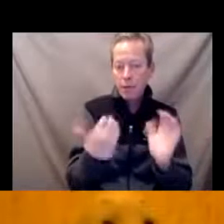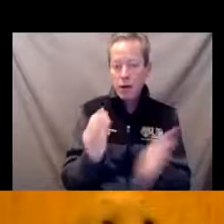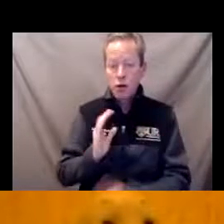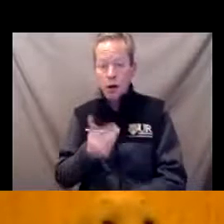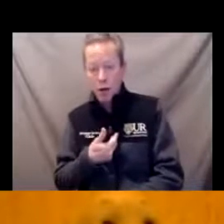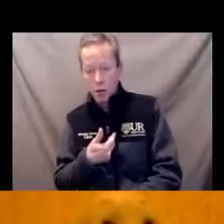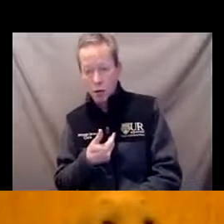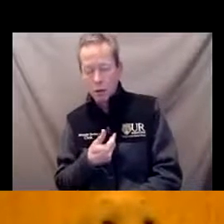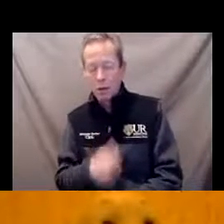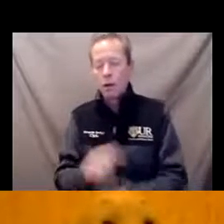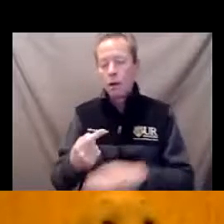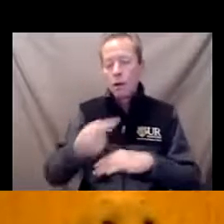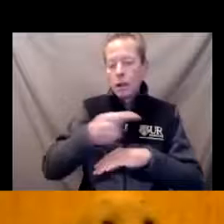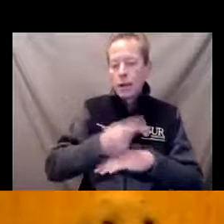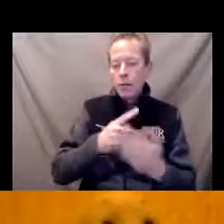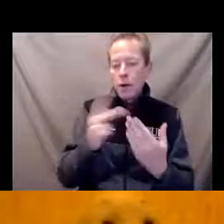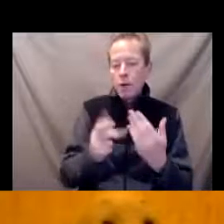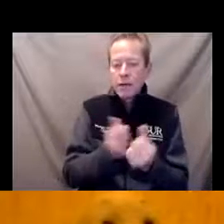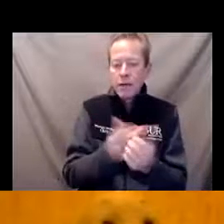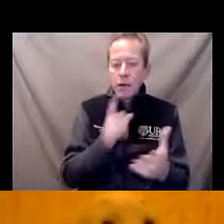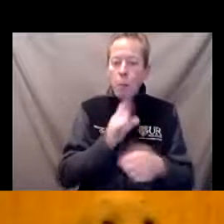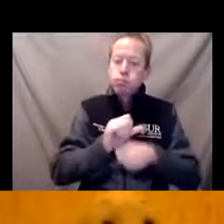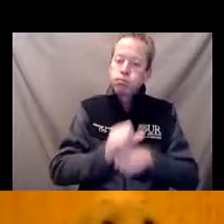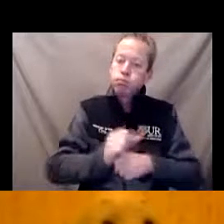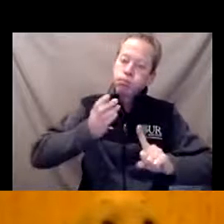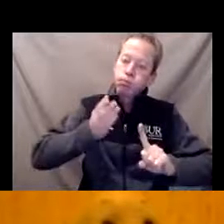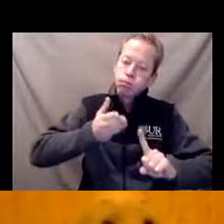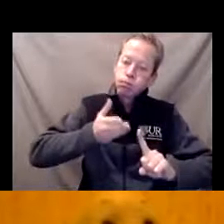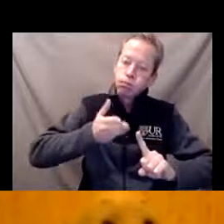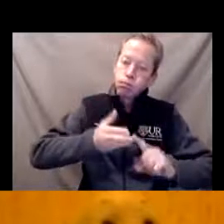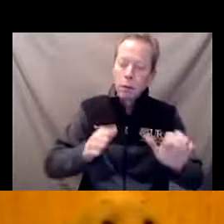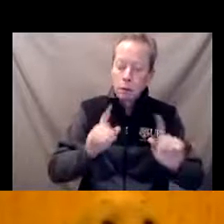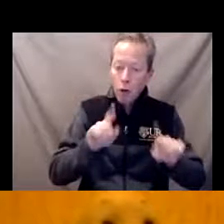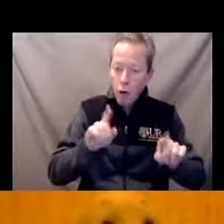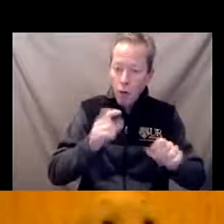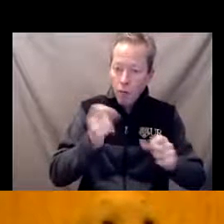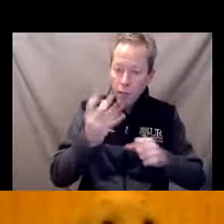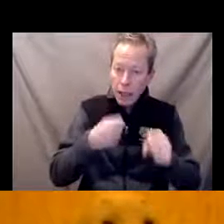programs and things that they've been so used to going to for years and years and years are now